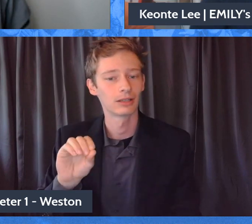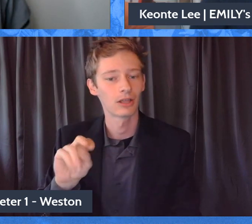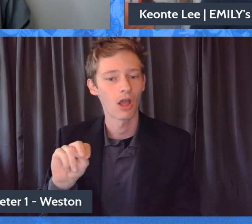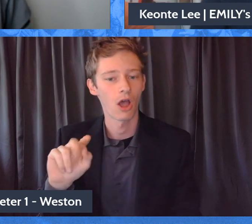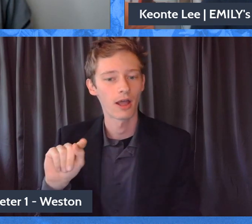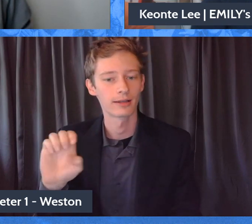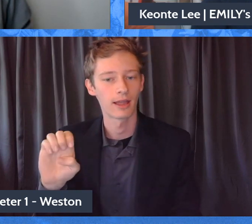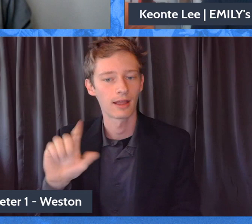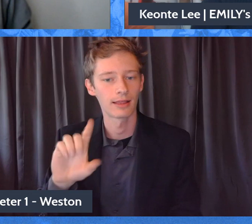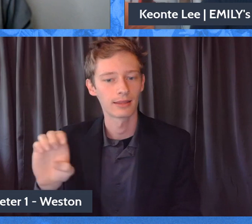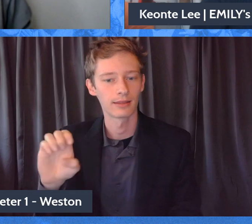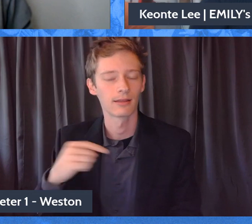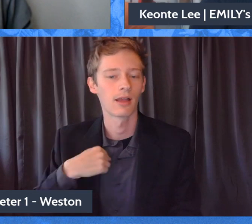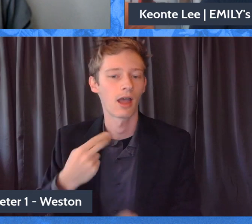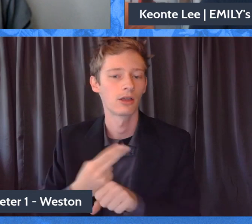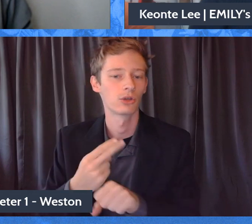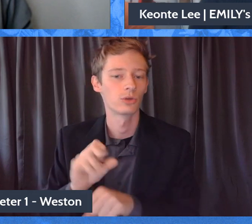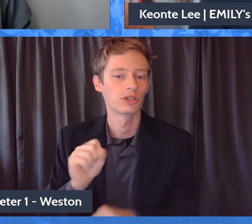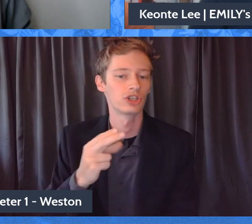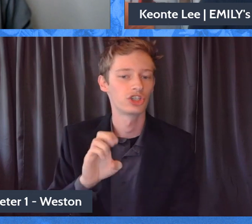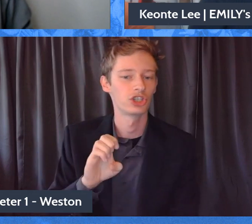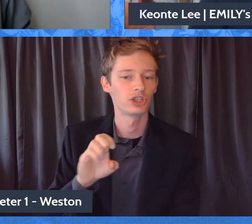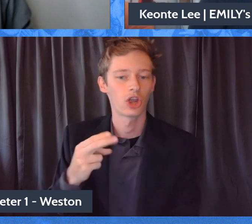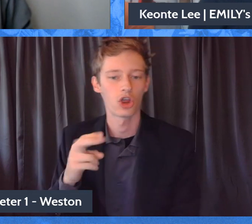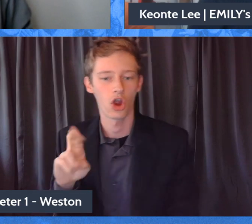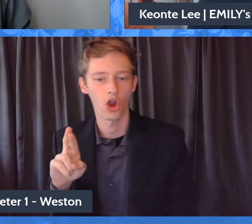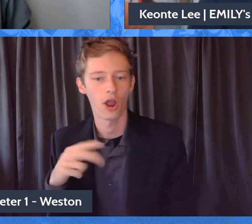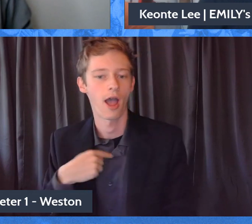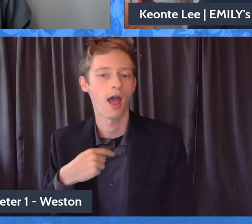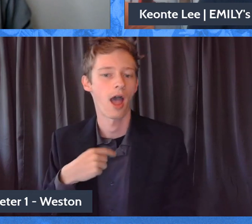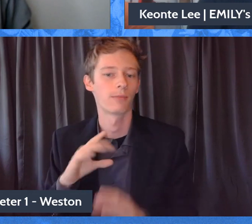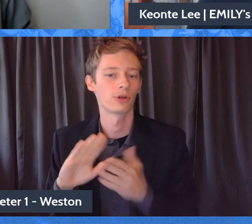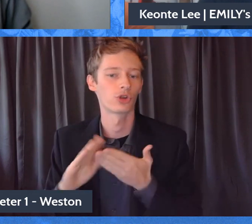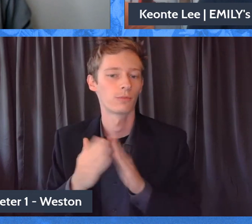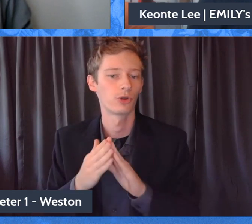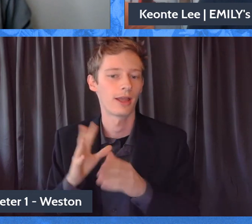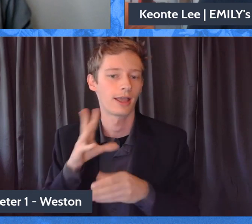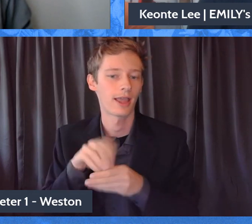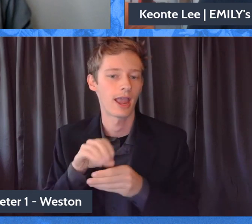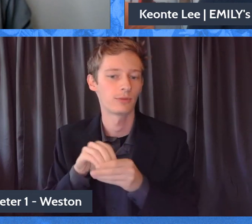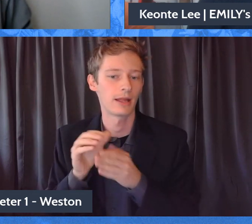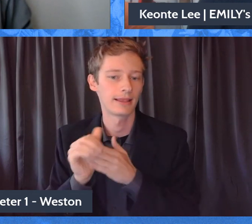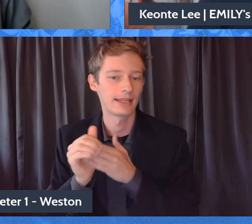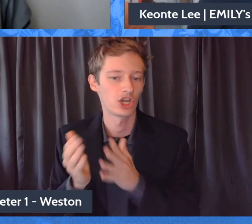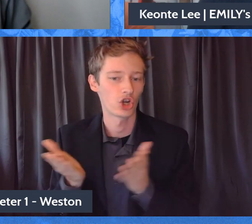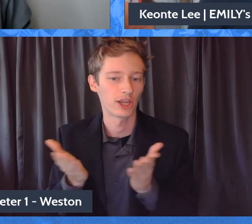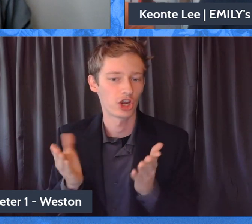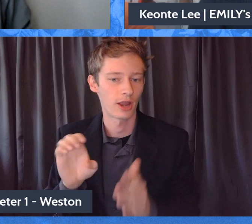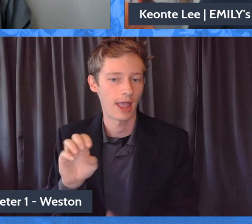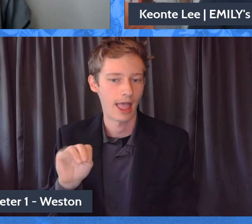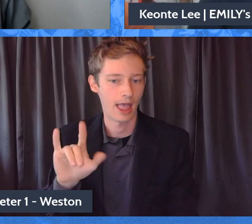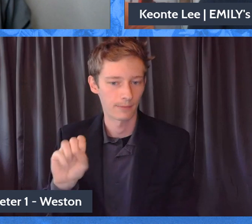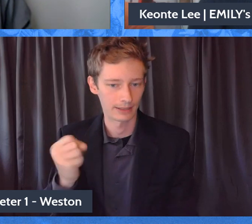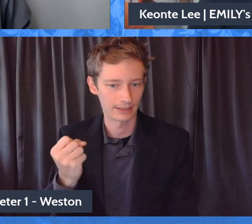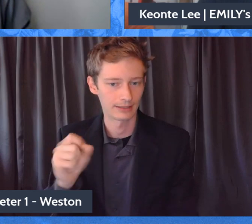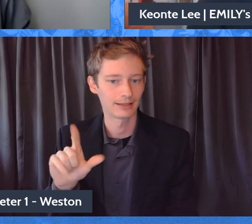and I'm the Community Engagement Manager at EMILY's List. I'm very excited to be in conversation with Laphonza Butler today.